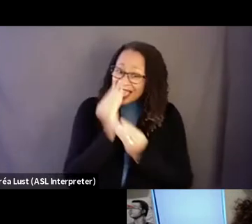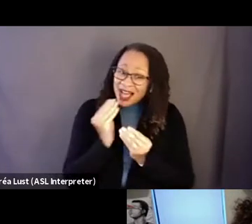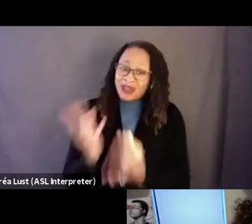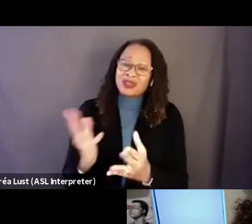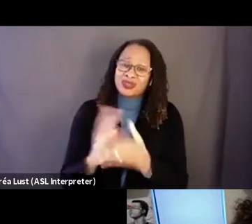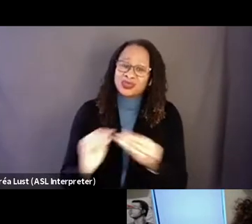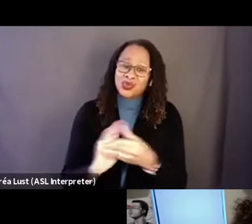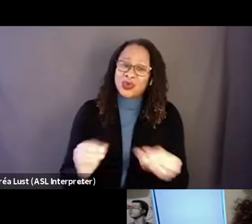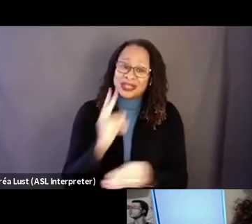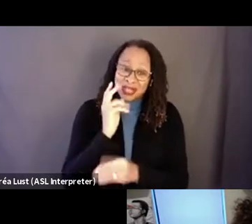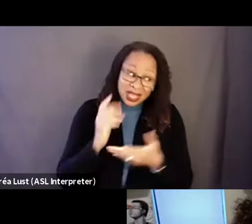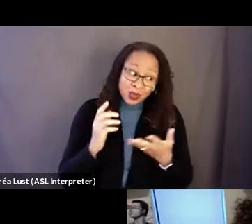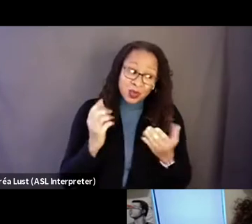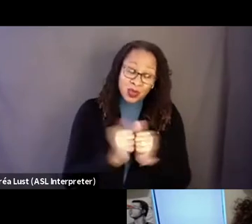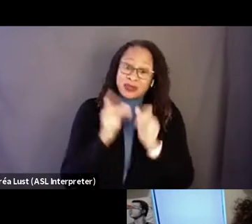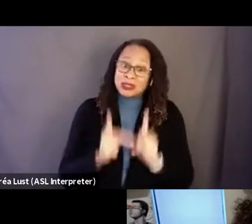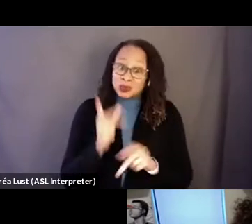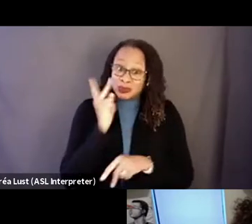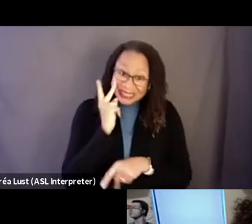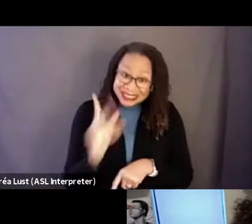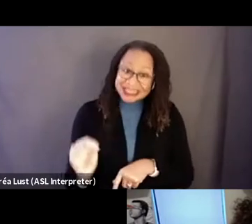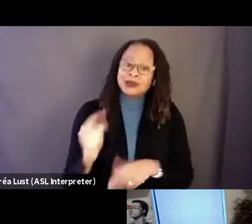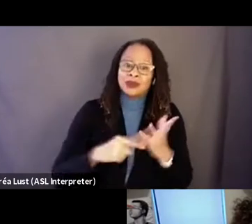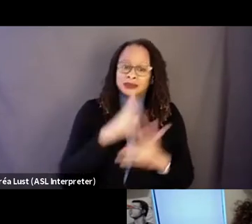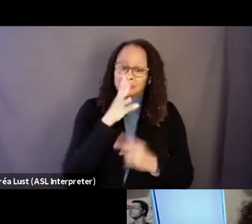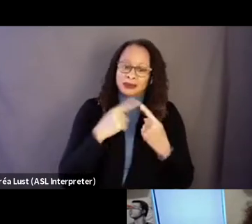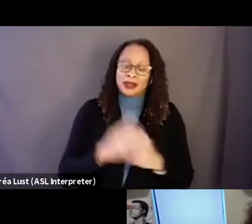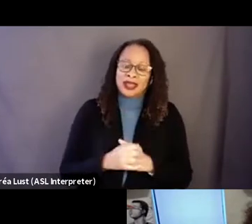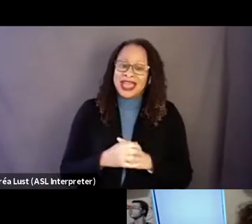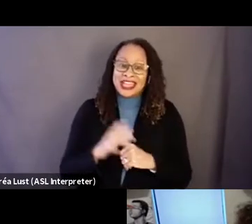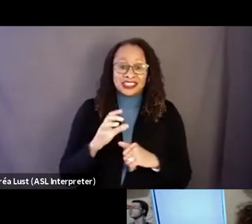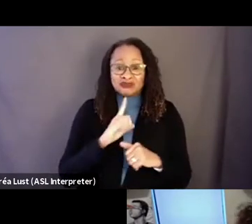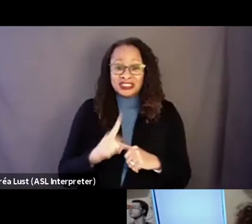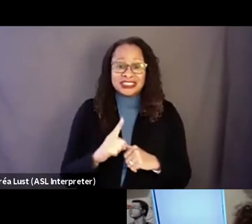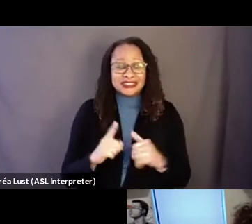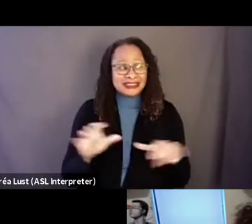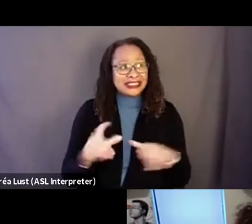And honestly, she did it poetically. She did beautiful.